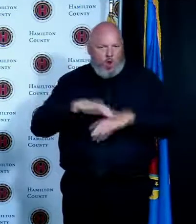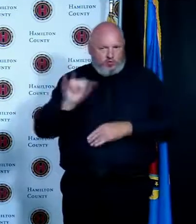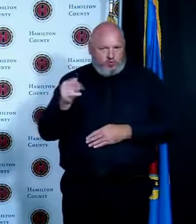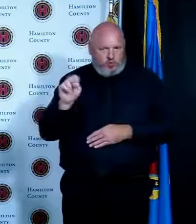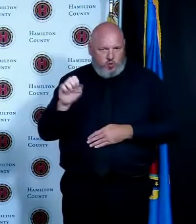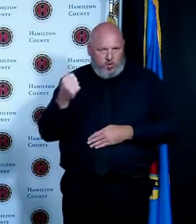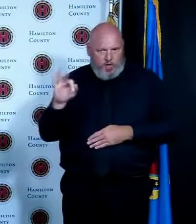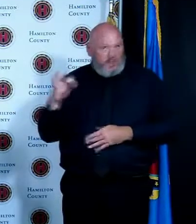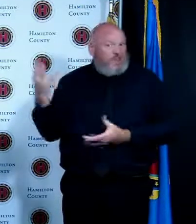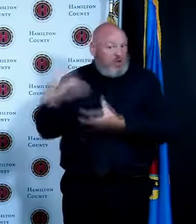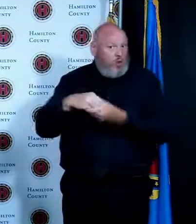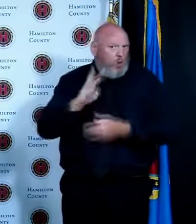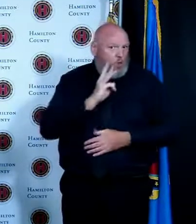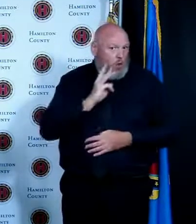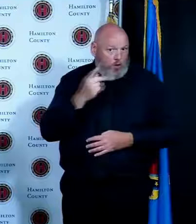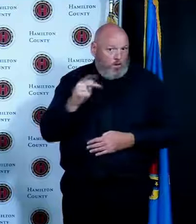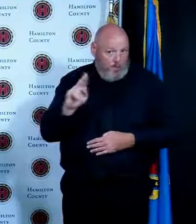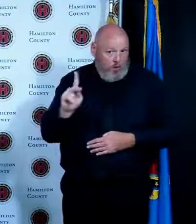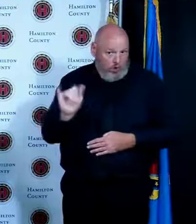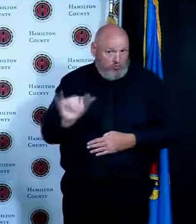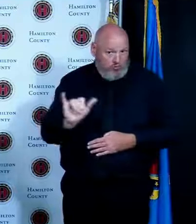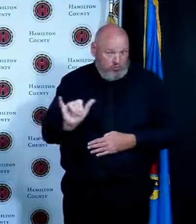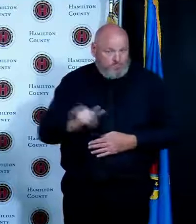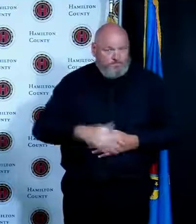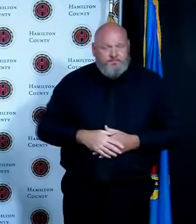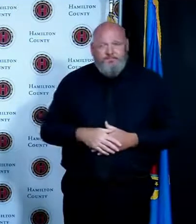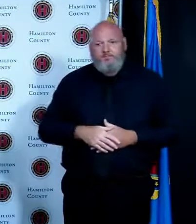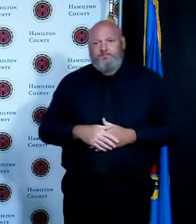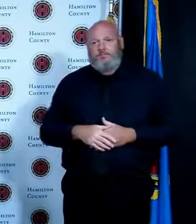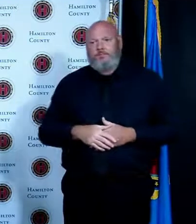more than 10 people per table and tables be six feet apart so that